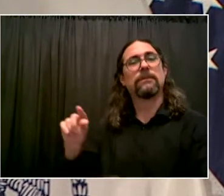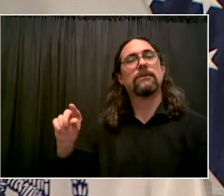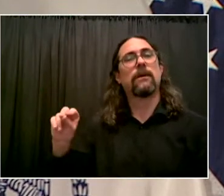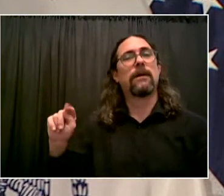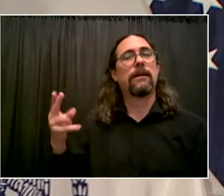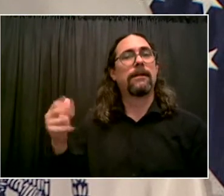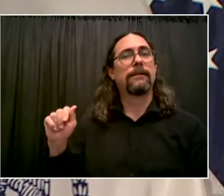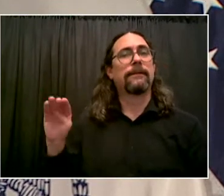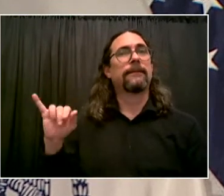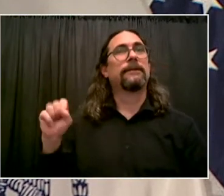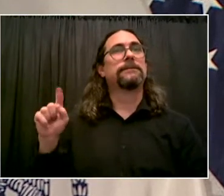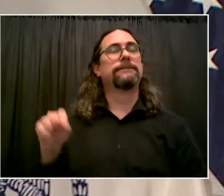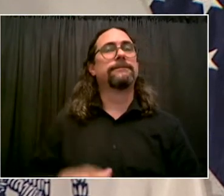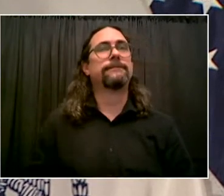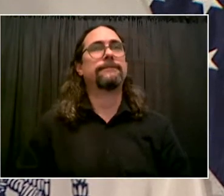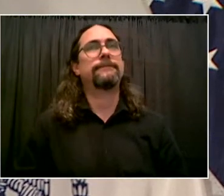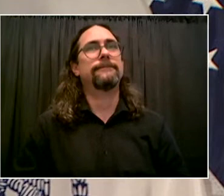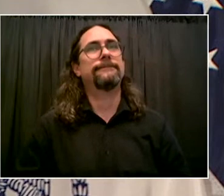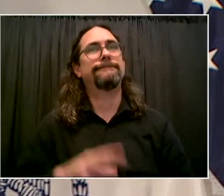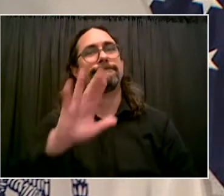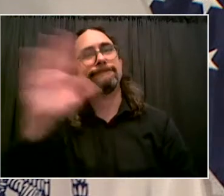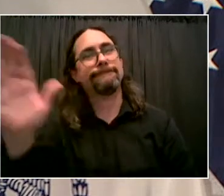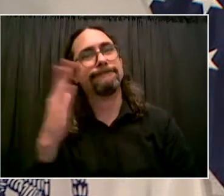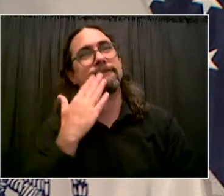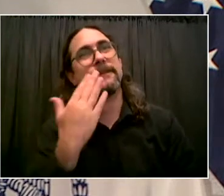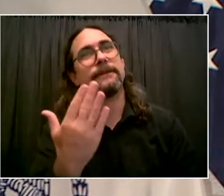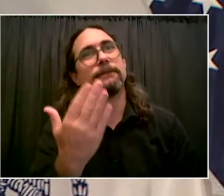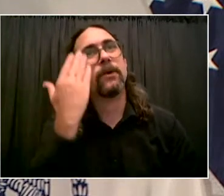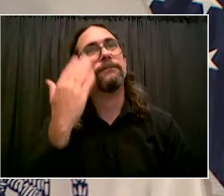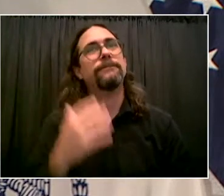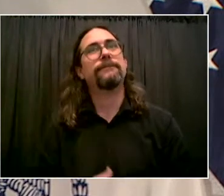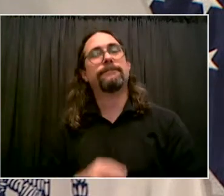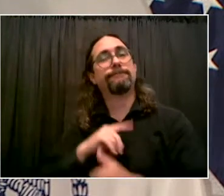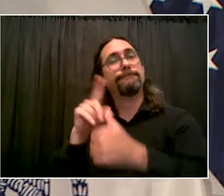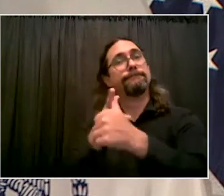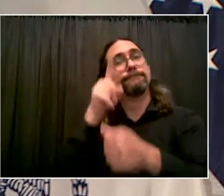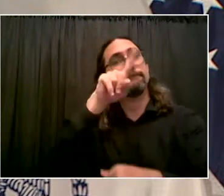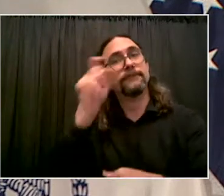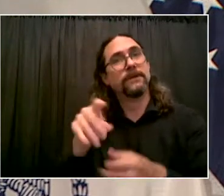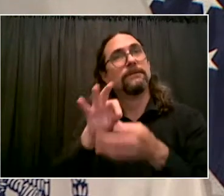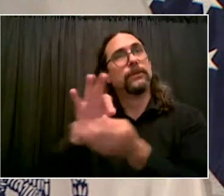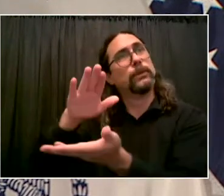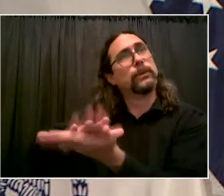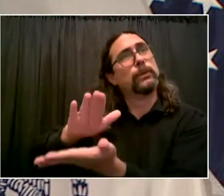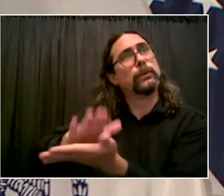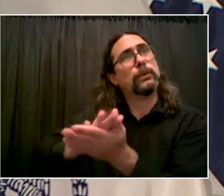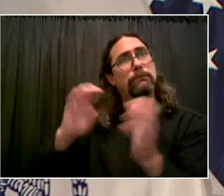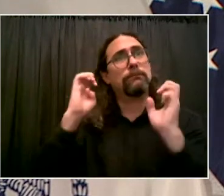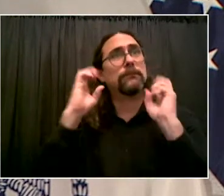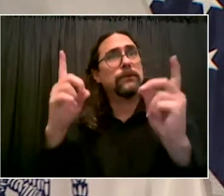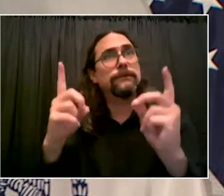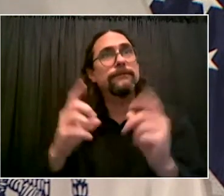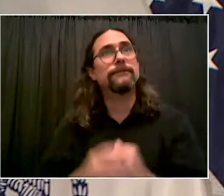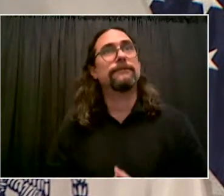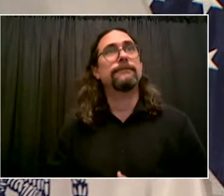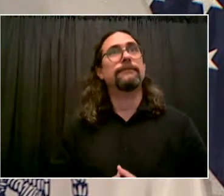ELIZABETH KIM FROM GOTHAMIST. Reporter: HAVE A QUESTION